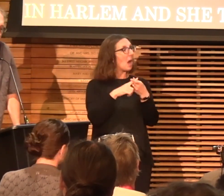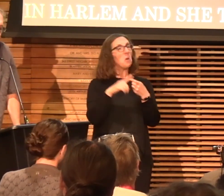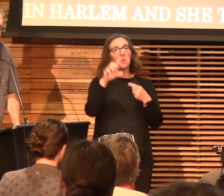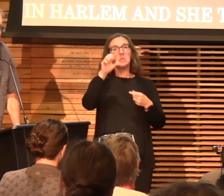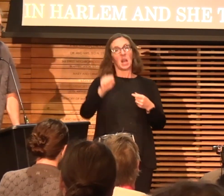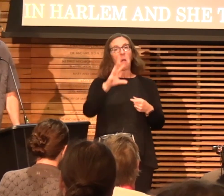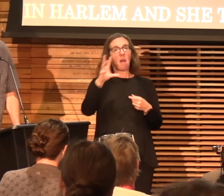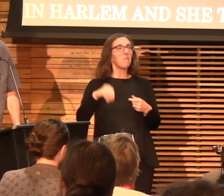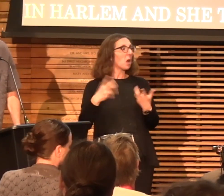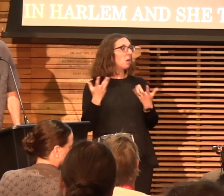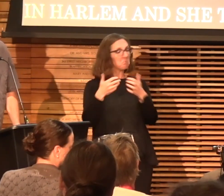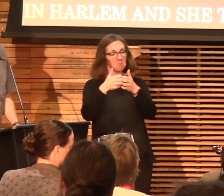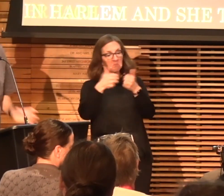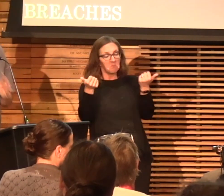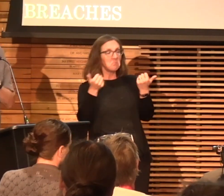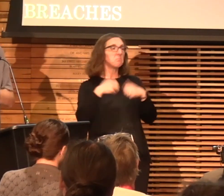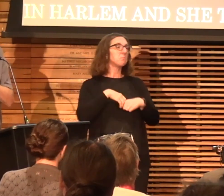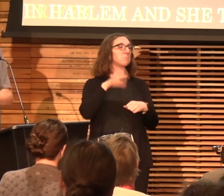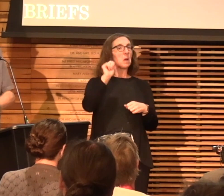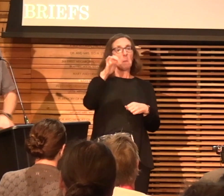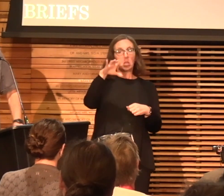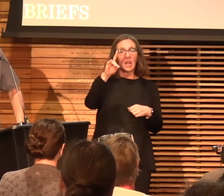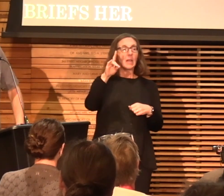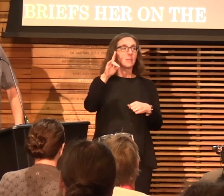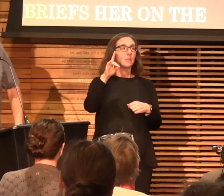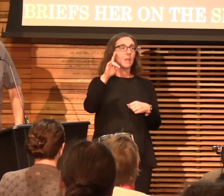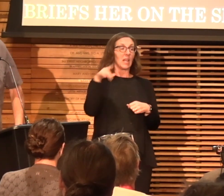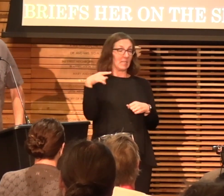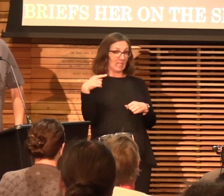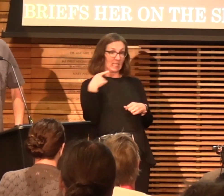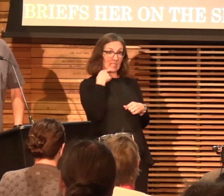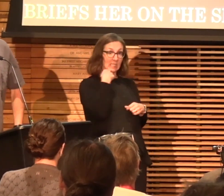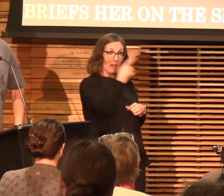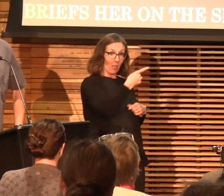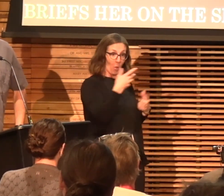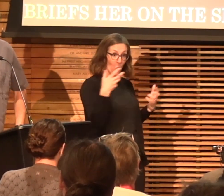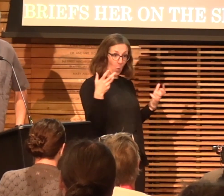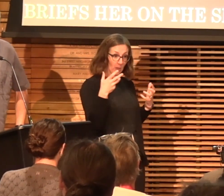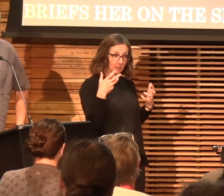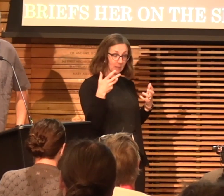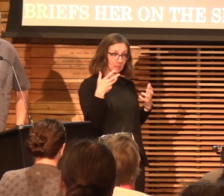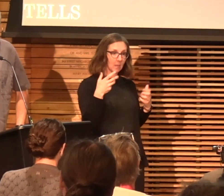And this really sticks with her. He tells her that the condition of the workers,